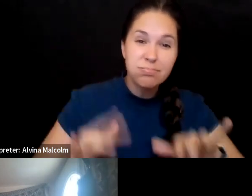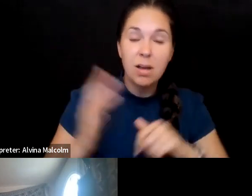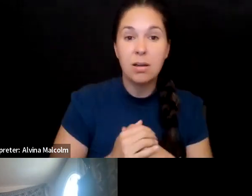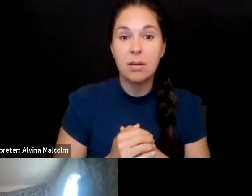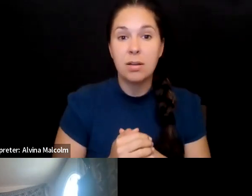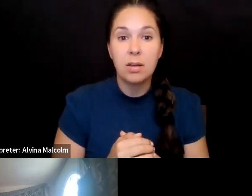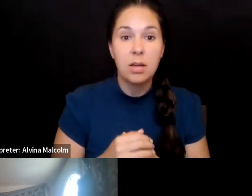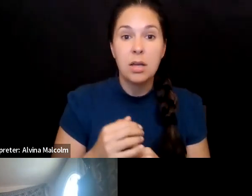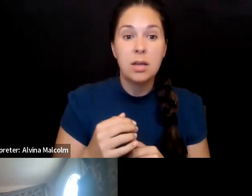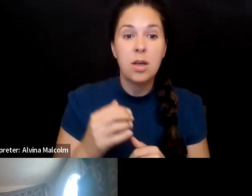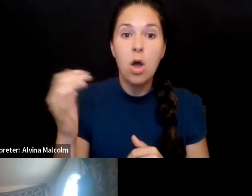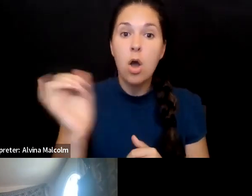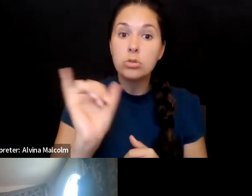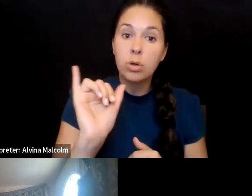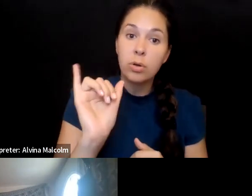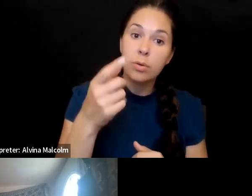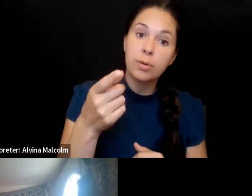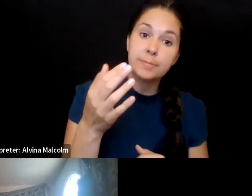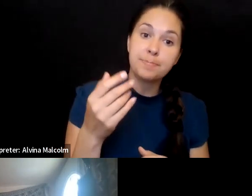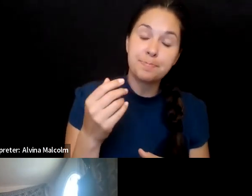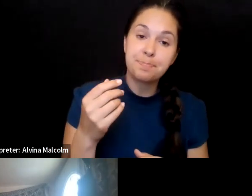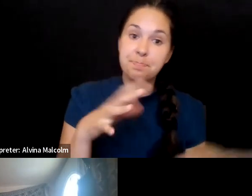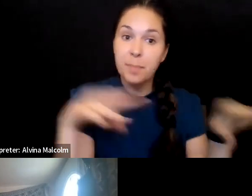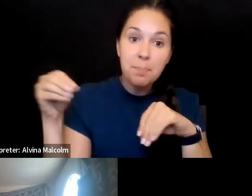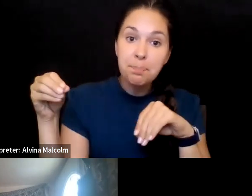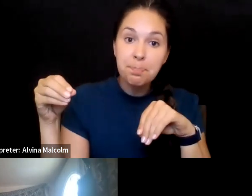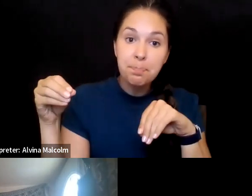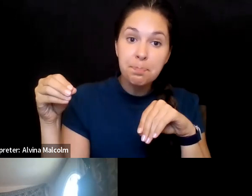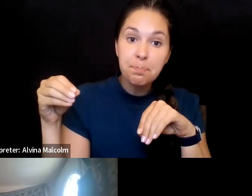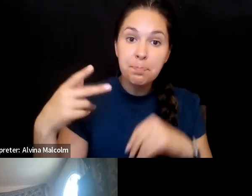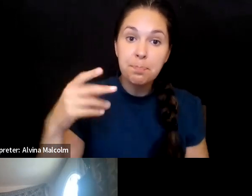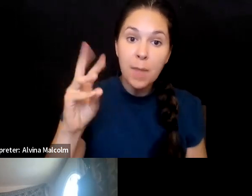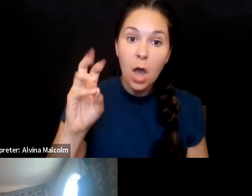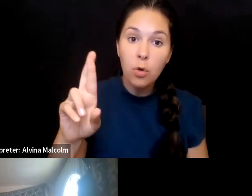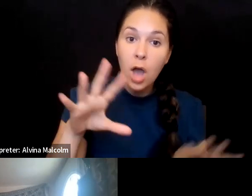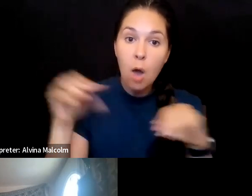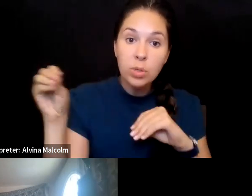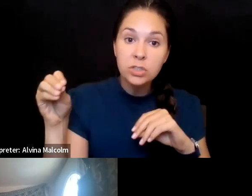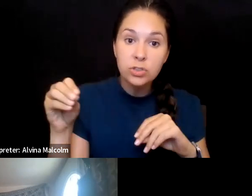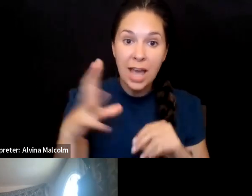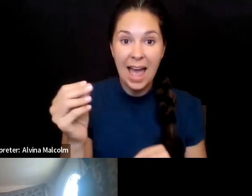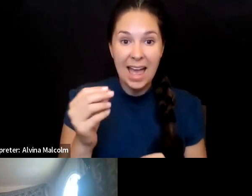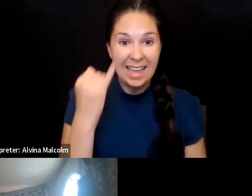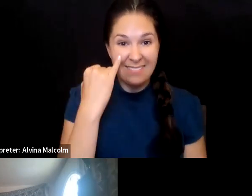from a storm or a flood or an earthquake, from a fire, wildfire, from